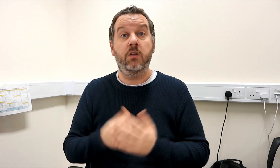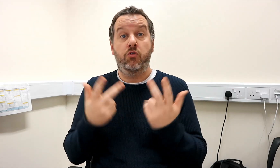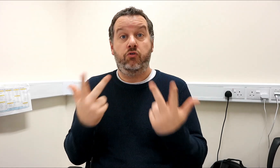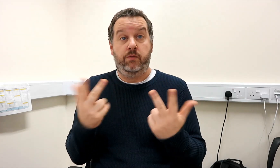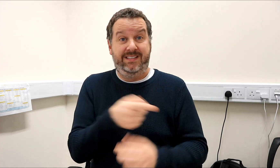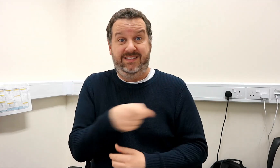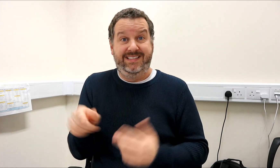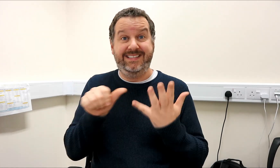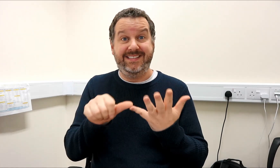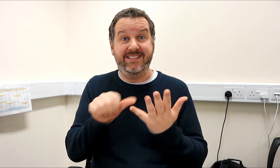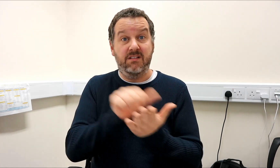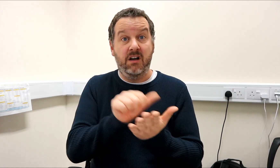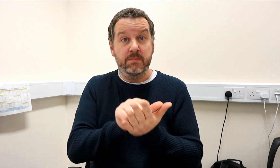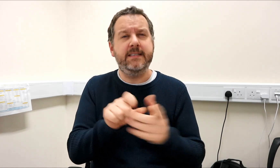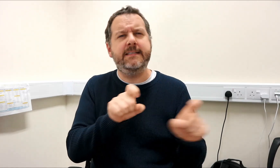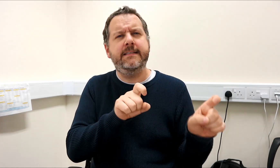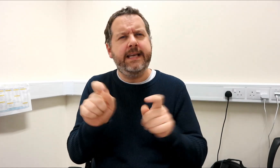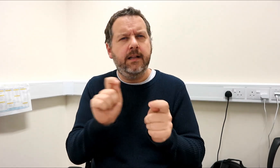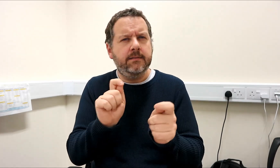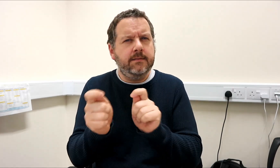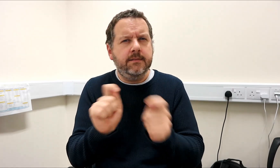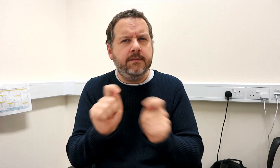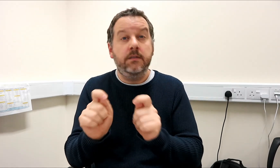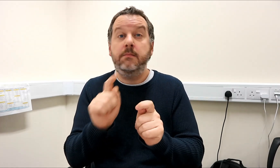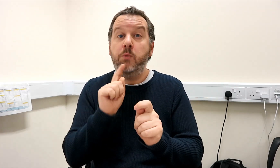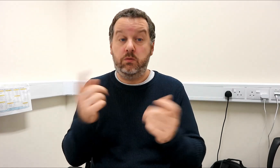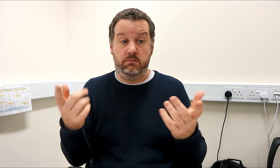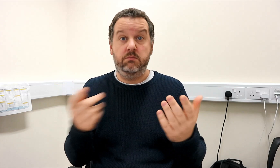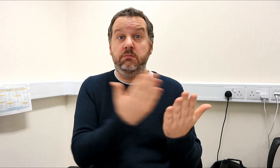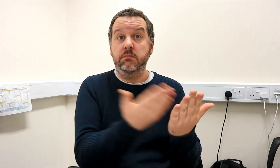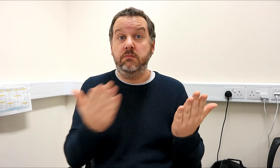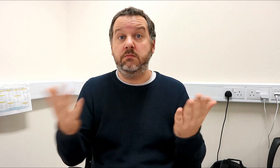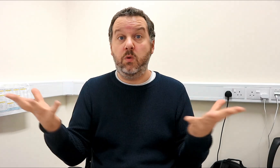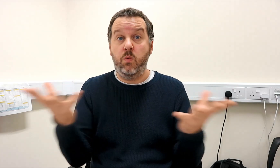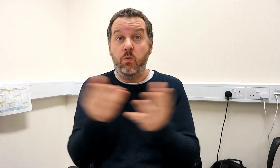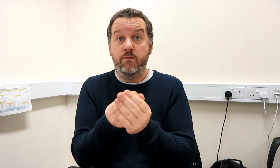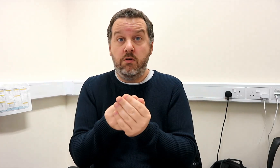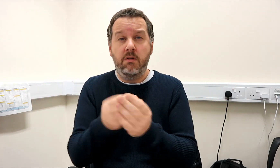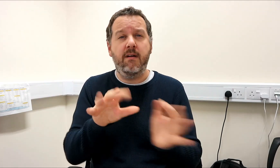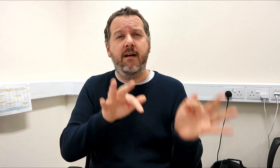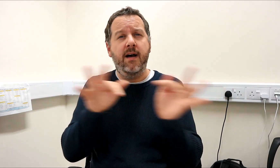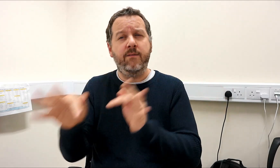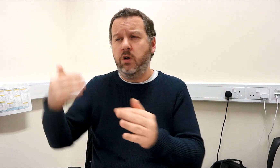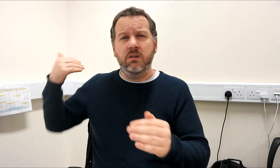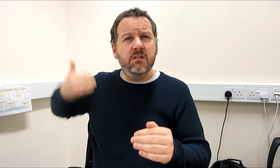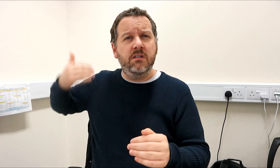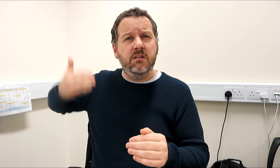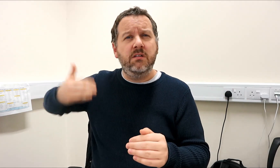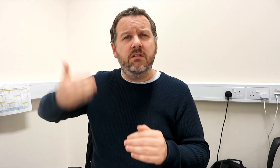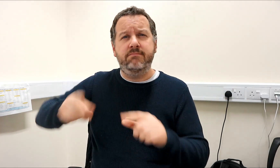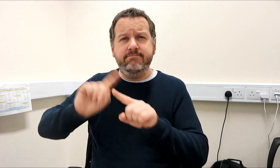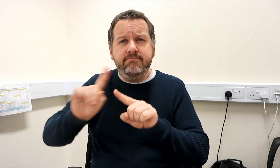While still in development, these six documents represent a vision of where SLIS,